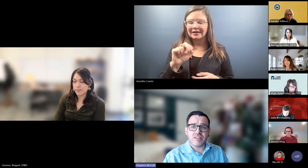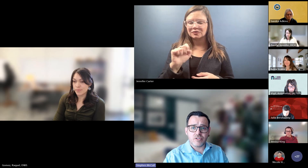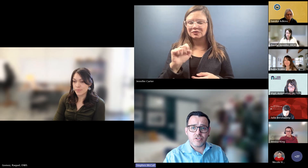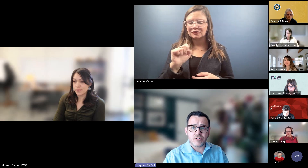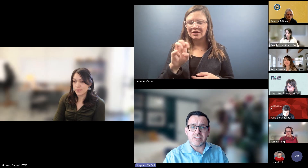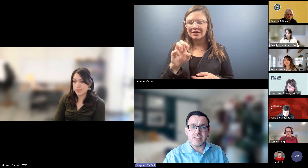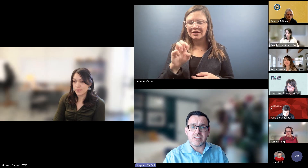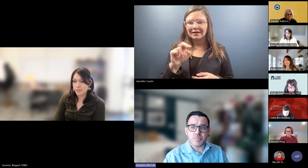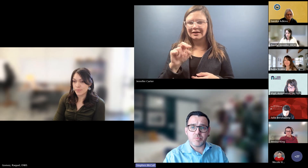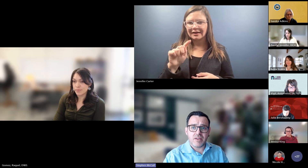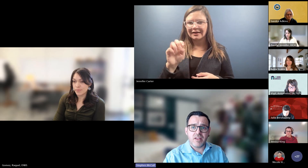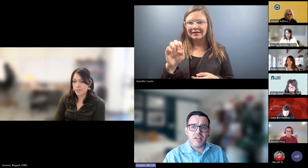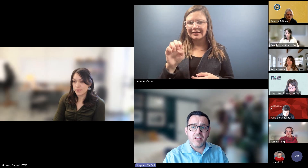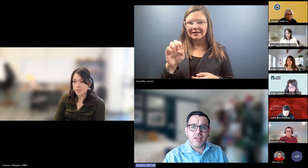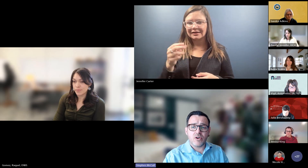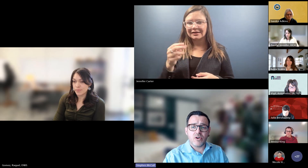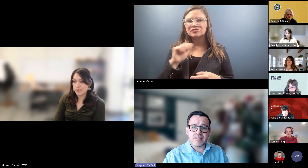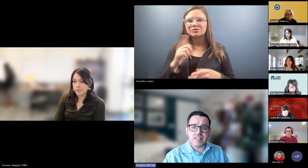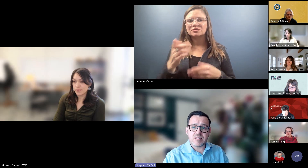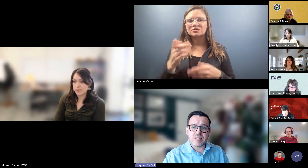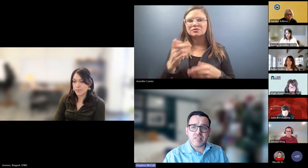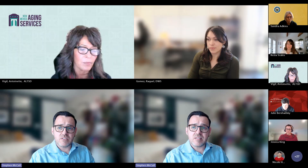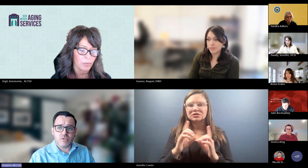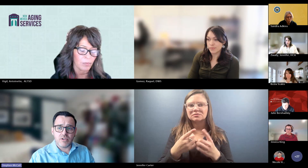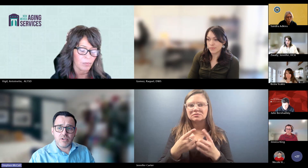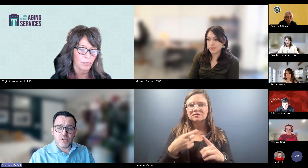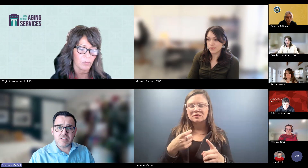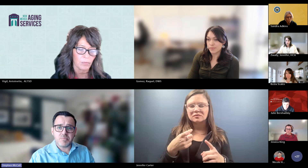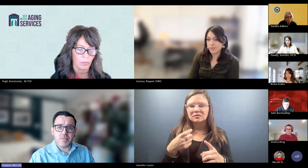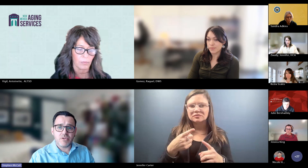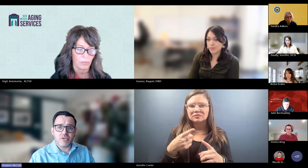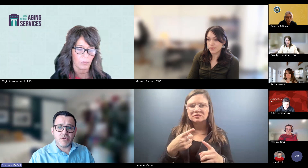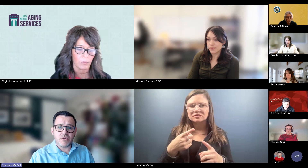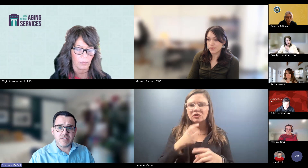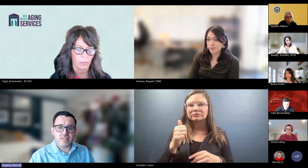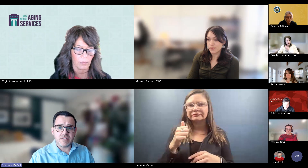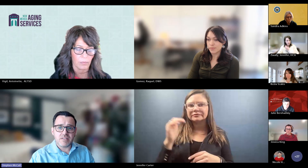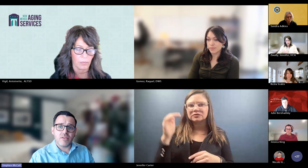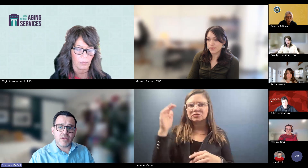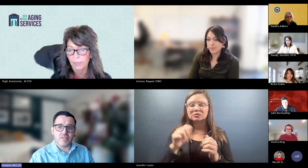Term Services Department. Her agency supports older adults, people with disabilities,